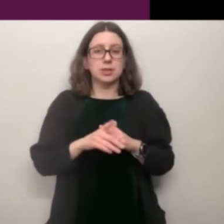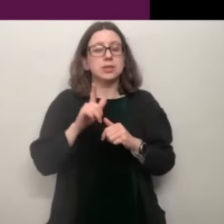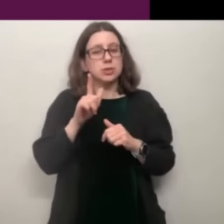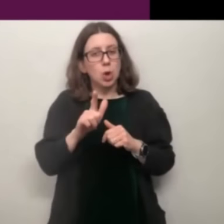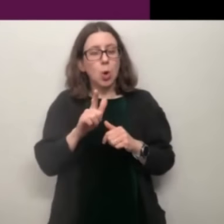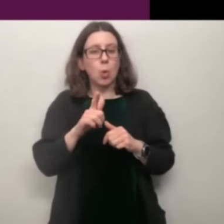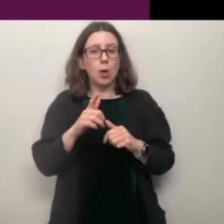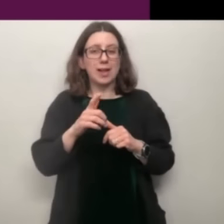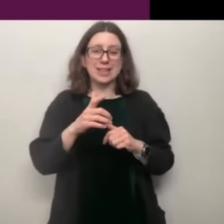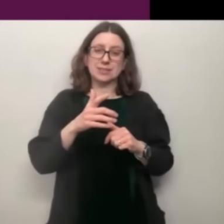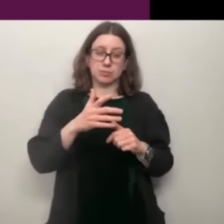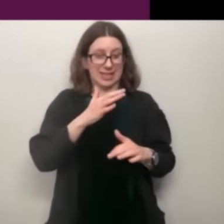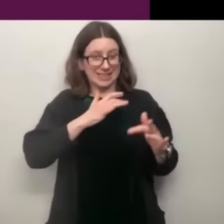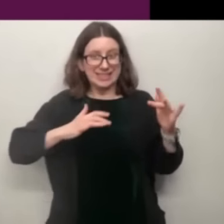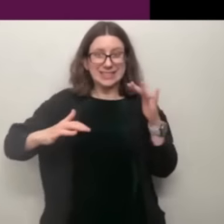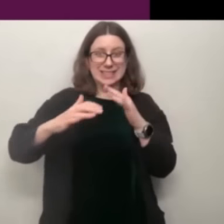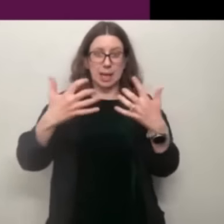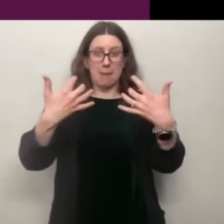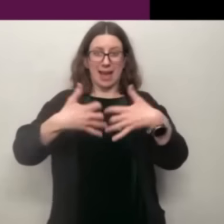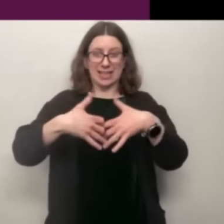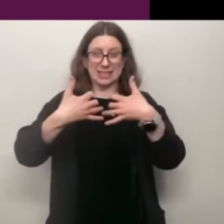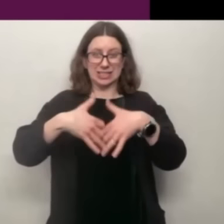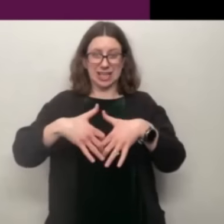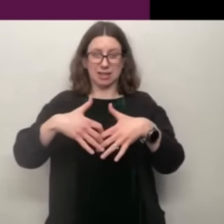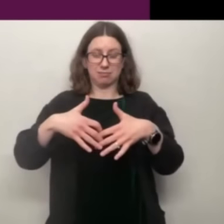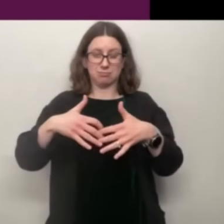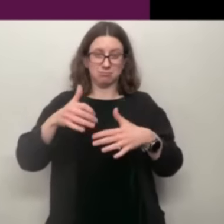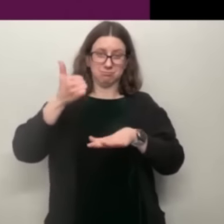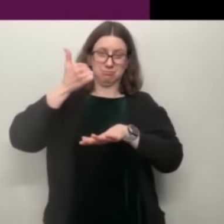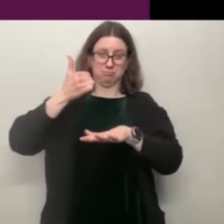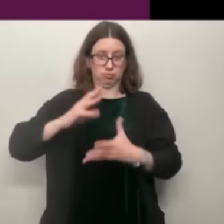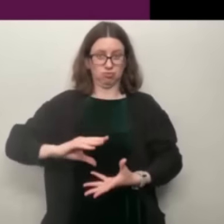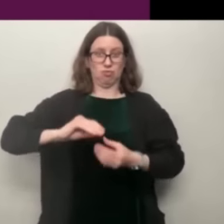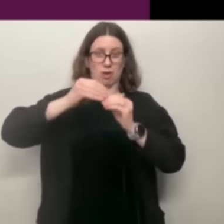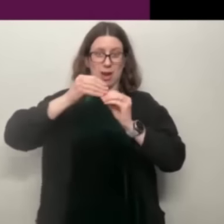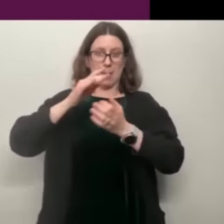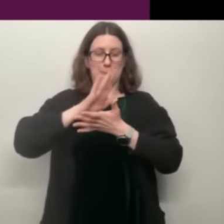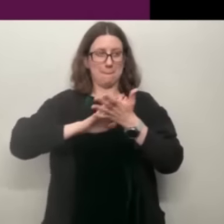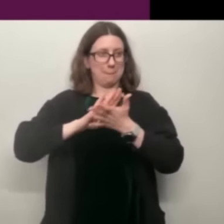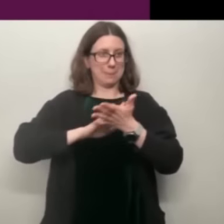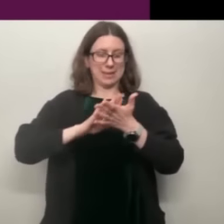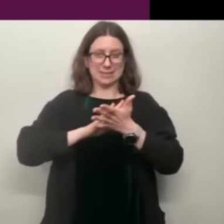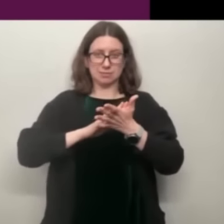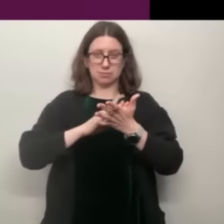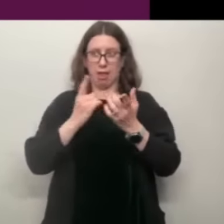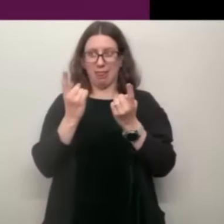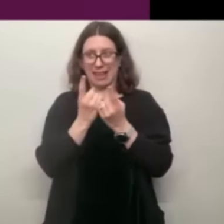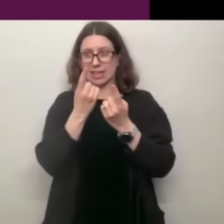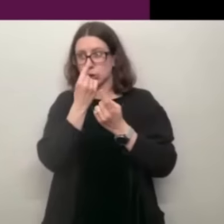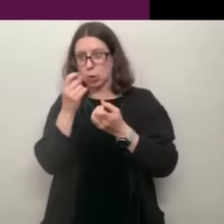that heavy industry could eventually migrate to more central locations that were better served by the burgeoning transport links